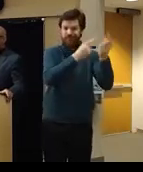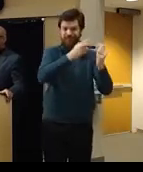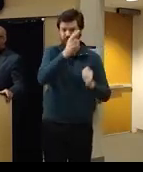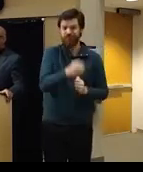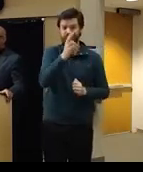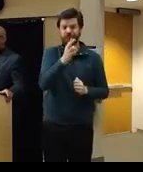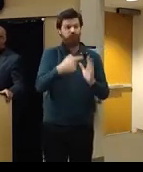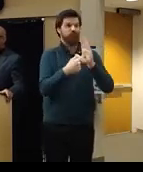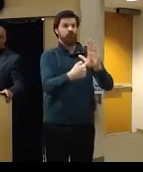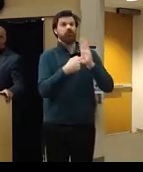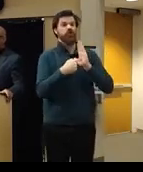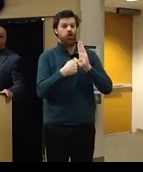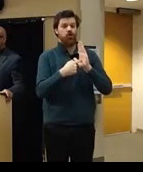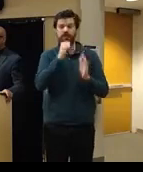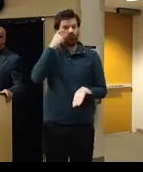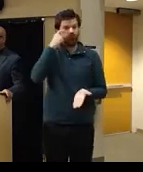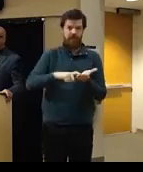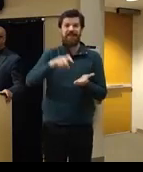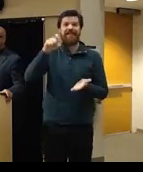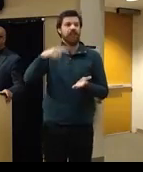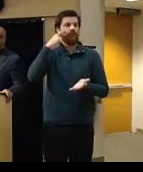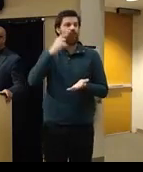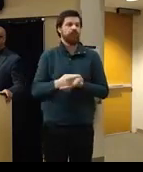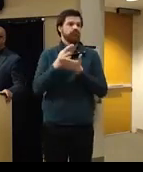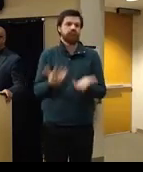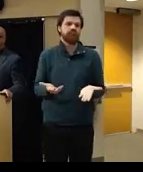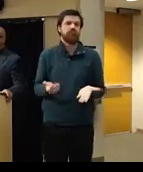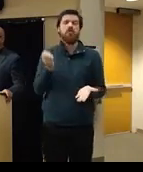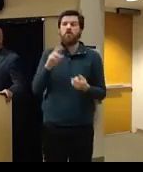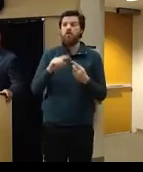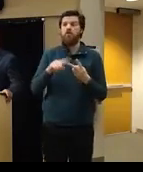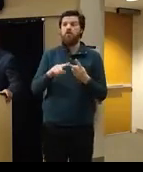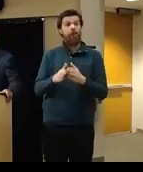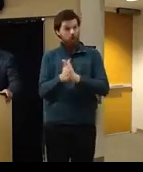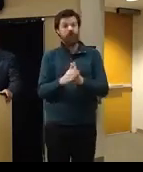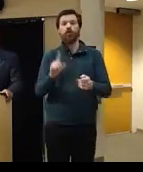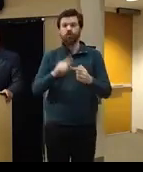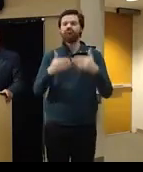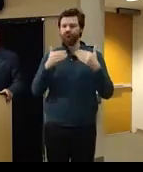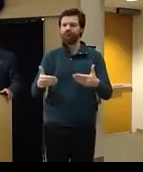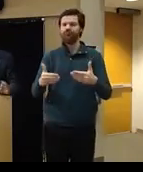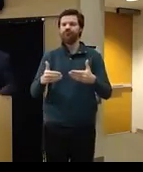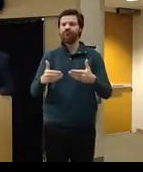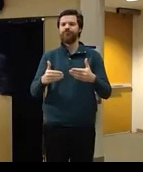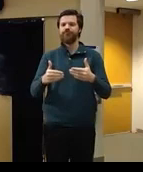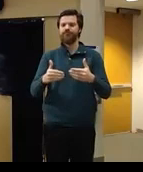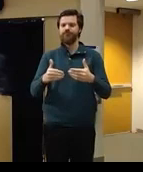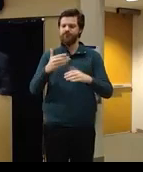it does not acknowledge a need for rehabilitation nor is it motivated to rehabilitate itself and so